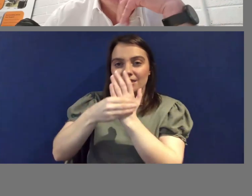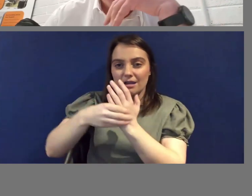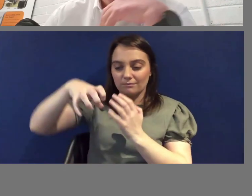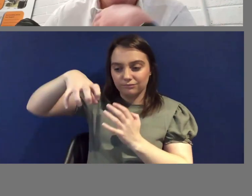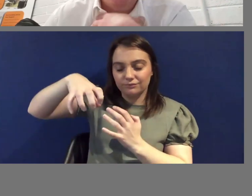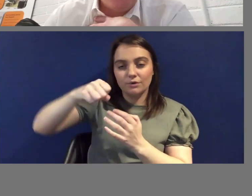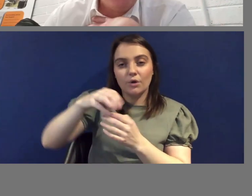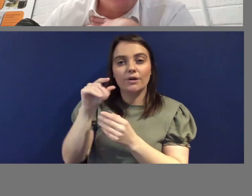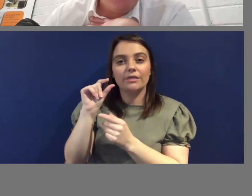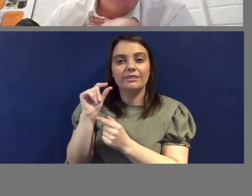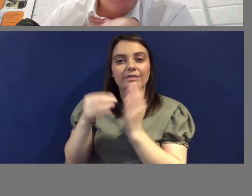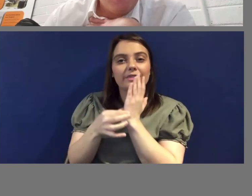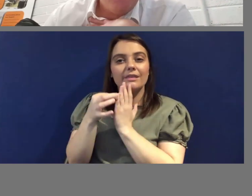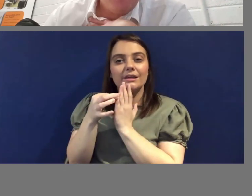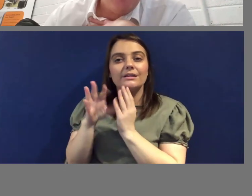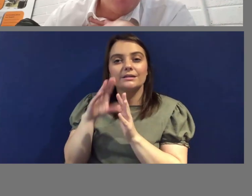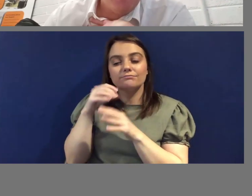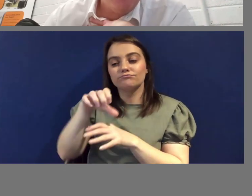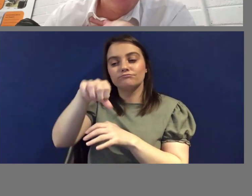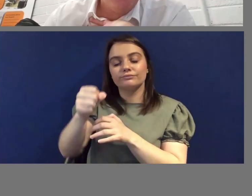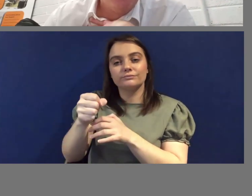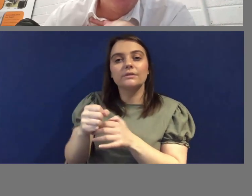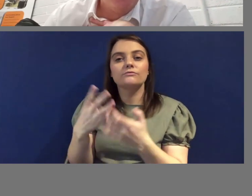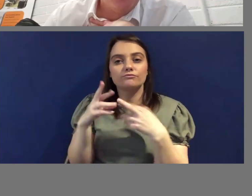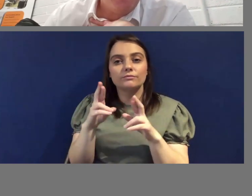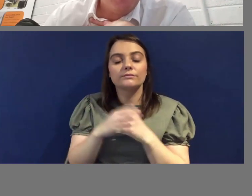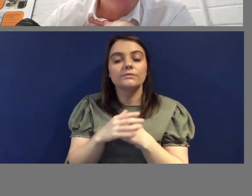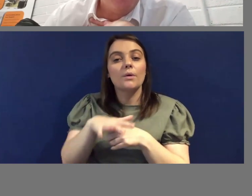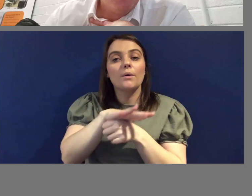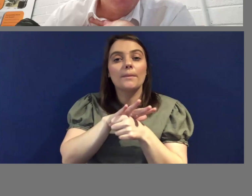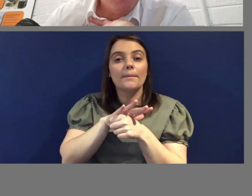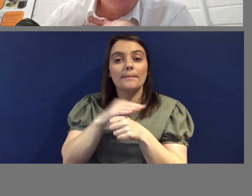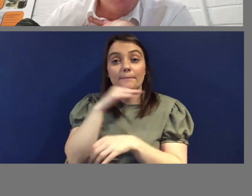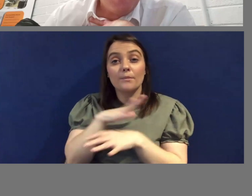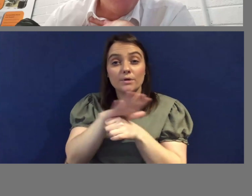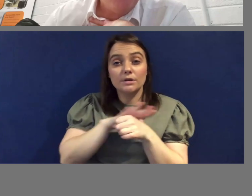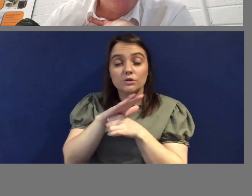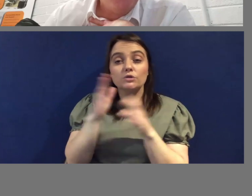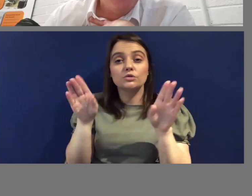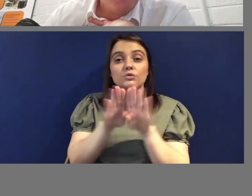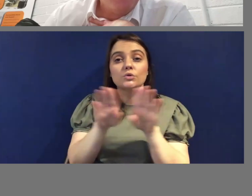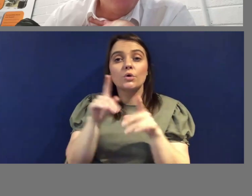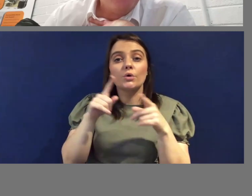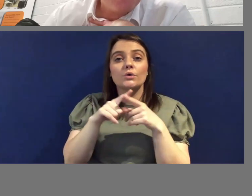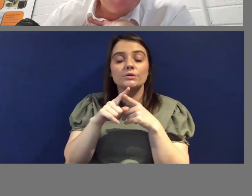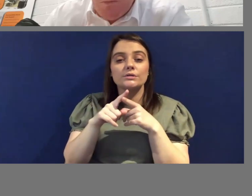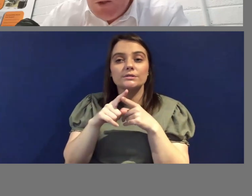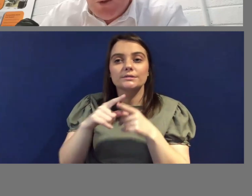on so the last area is really important area it's the doors and circulation routes so again oh sorry